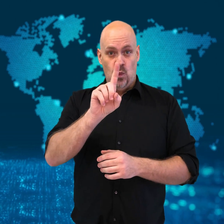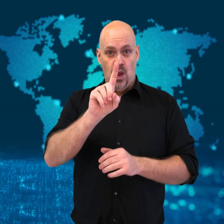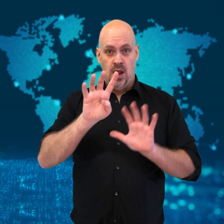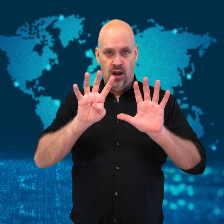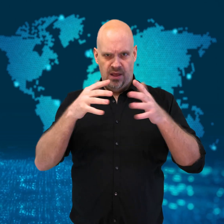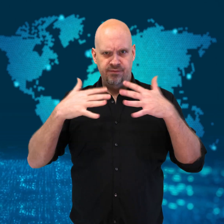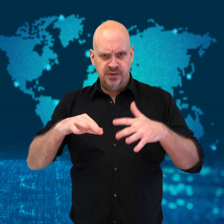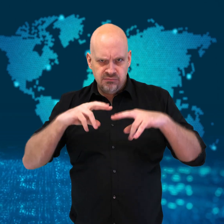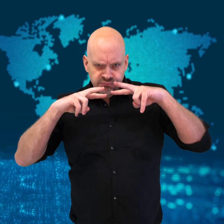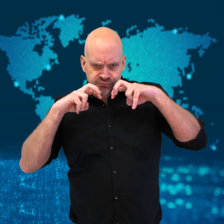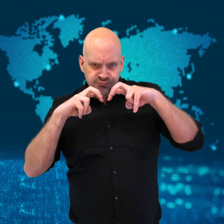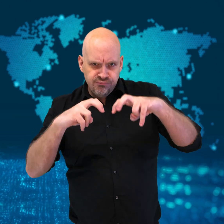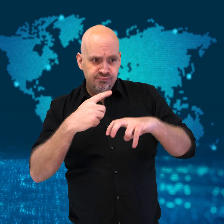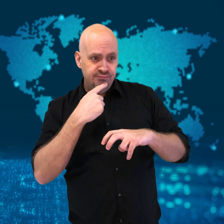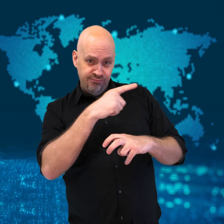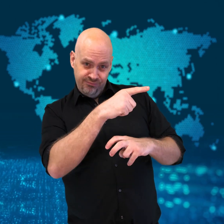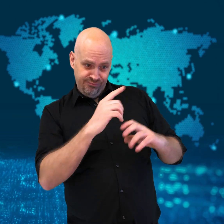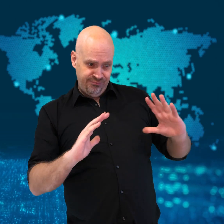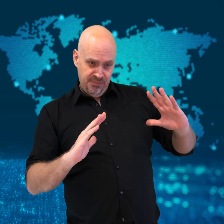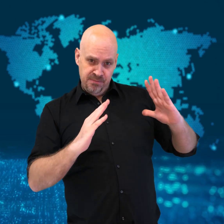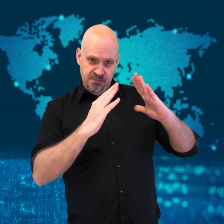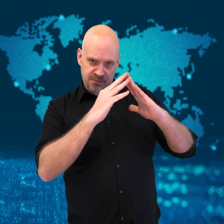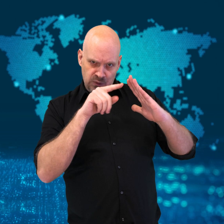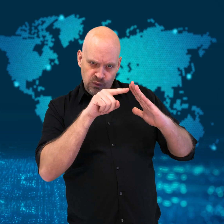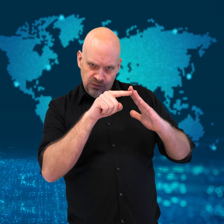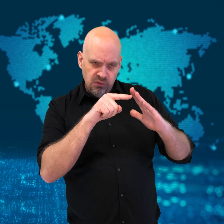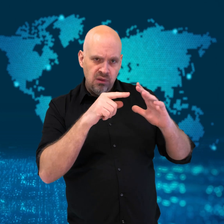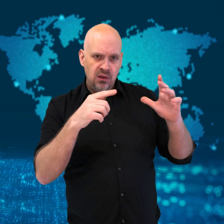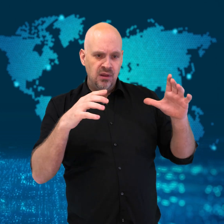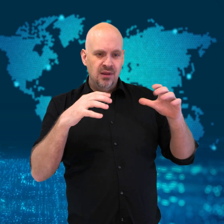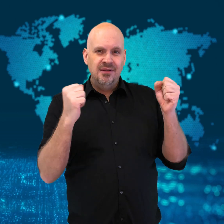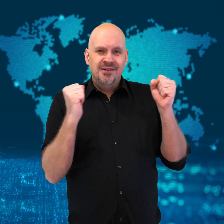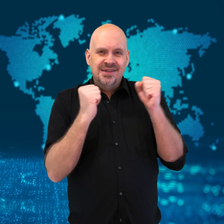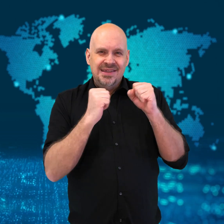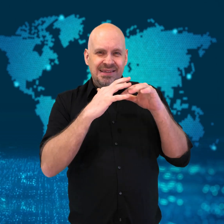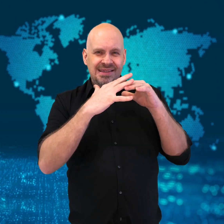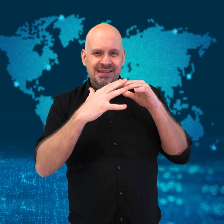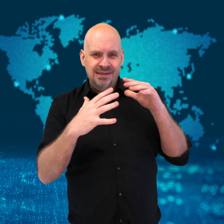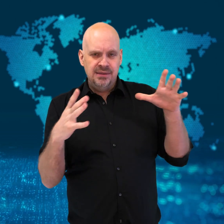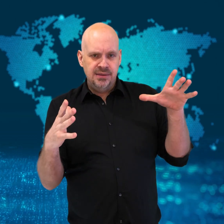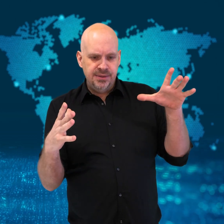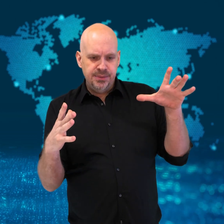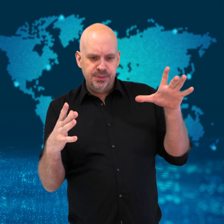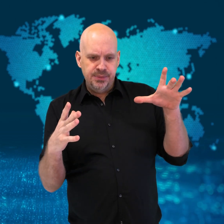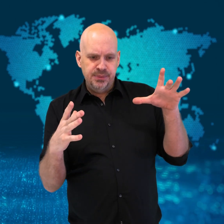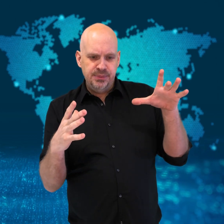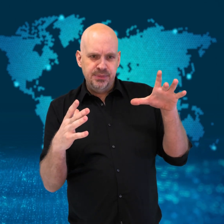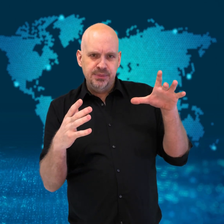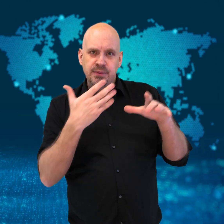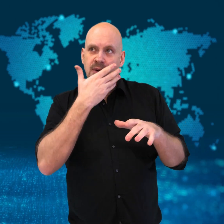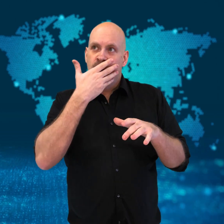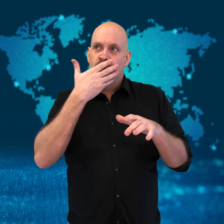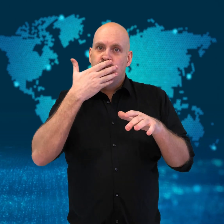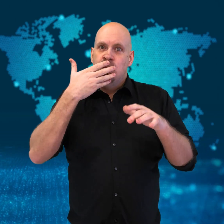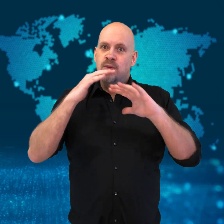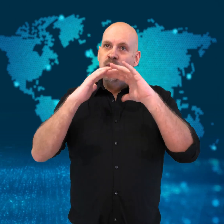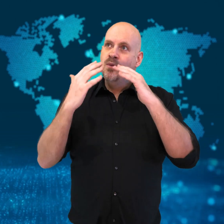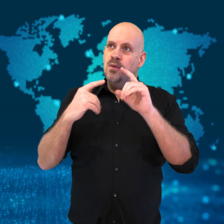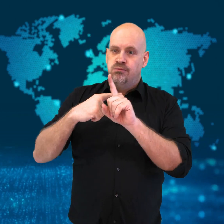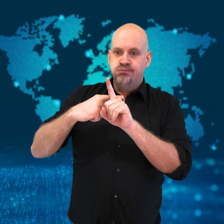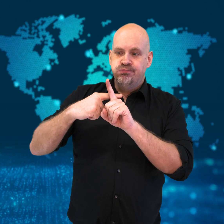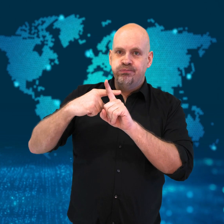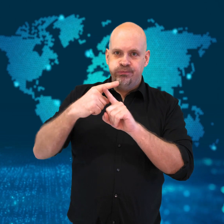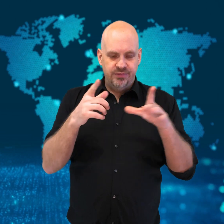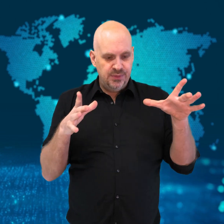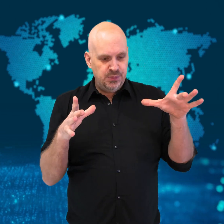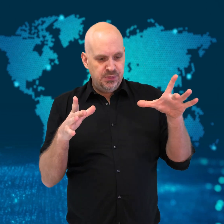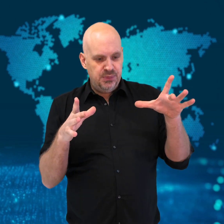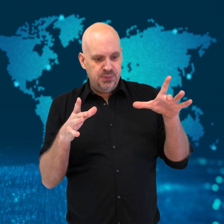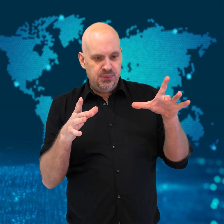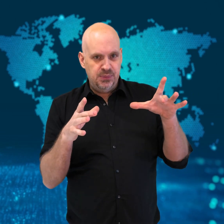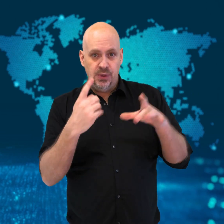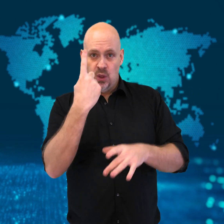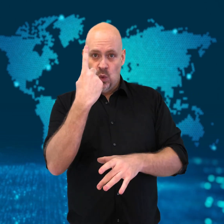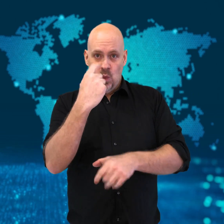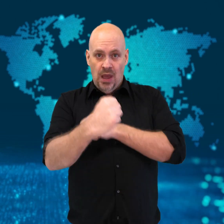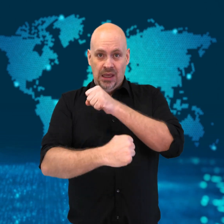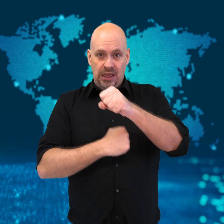In 2019, a study reported that Himalayan glaciers are melting faster and